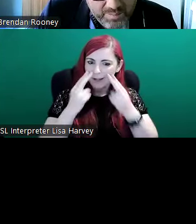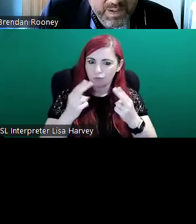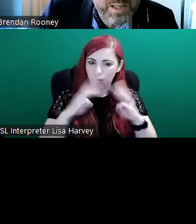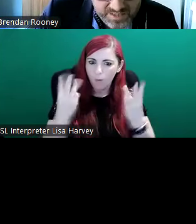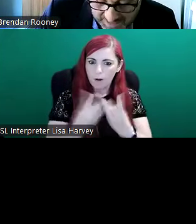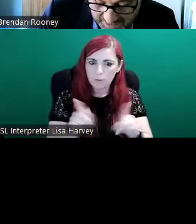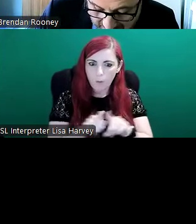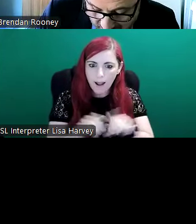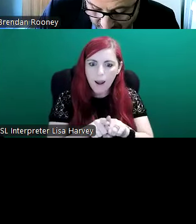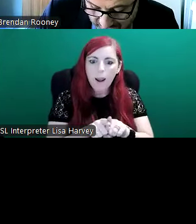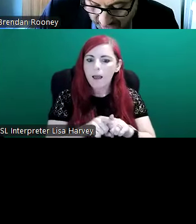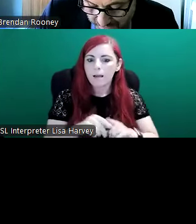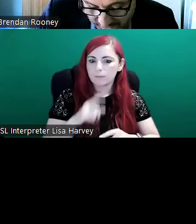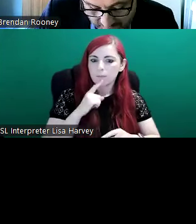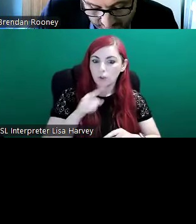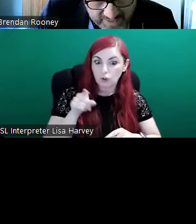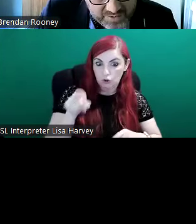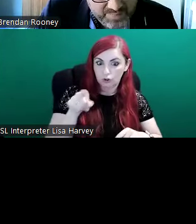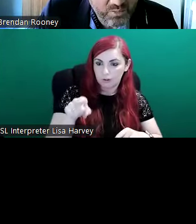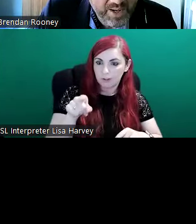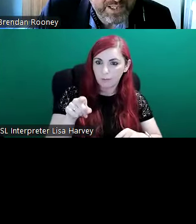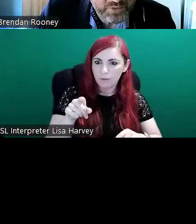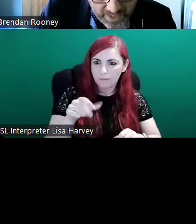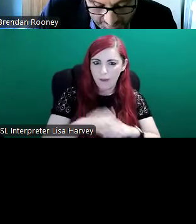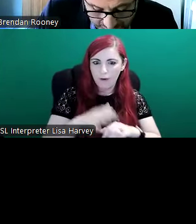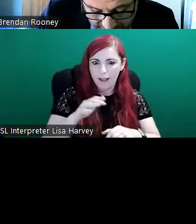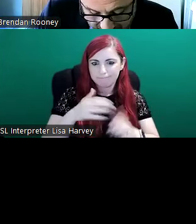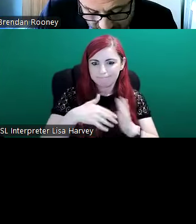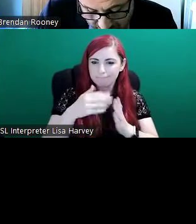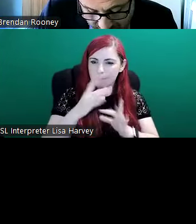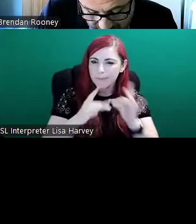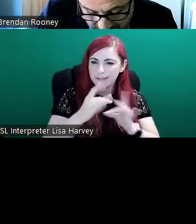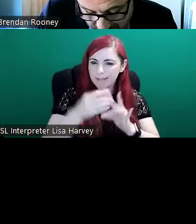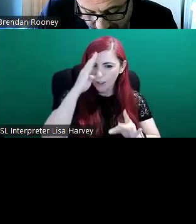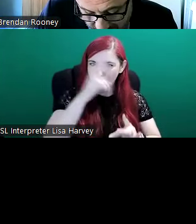Hibernicize, to make Irish, French modernism in a way that would placate her critics,